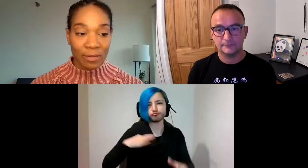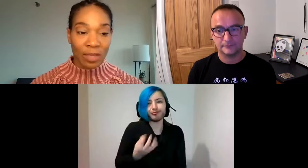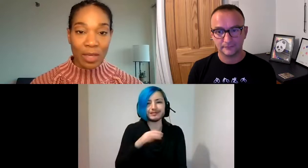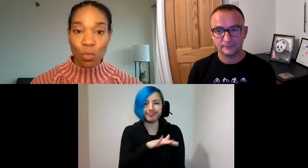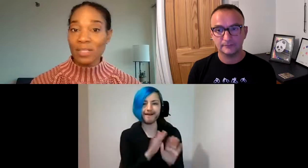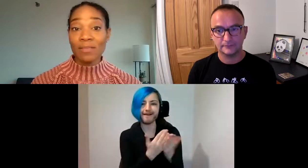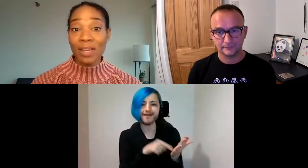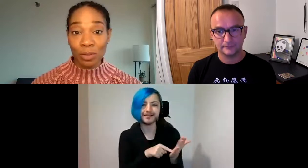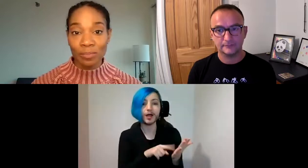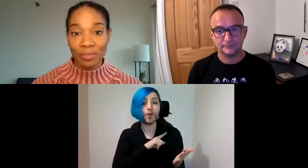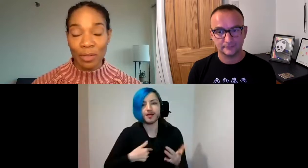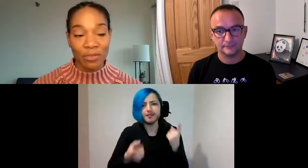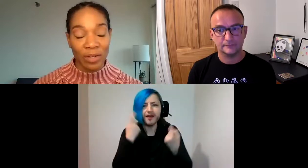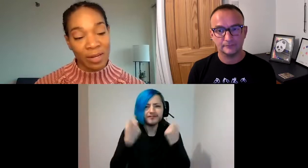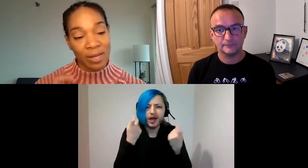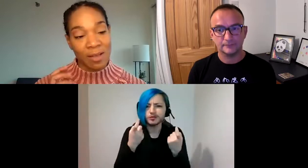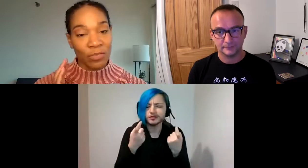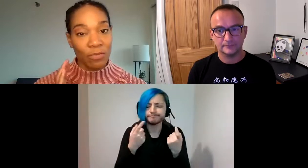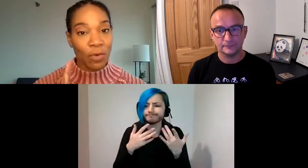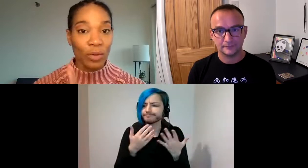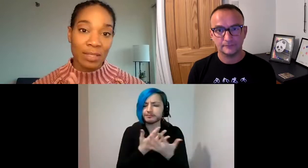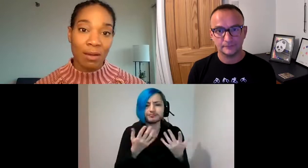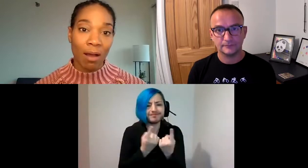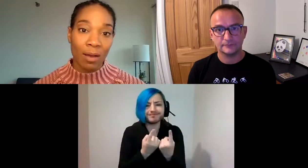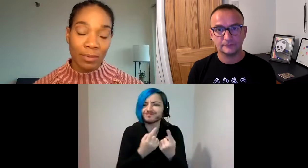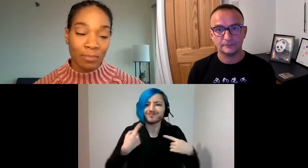often that narrative was either gay lesbian often just